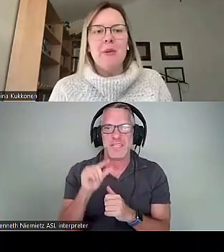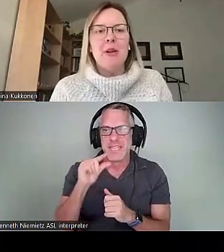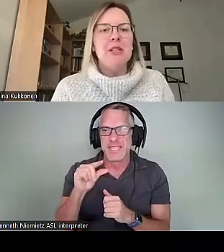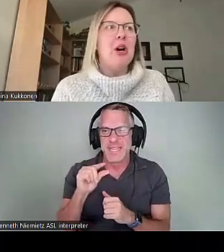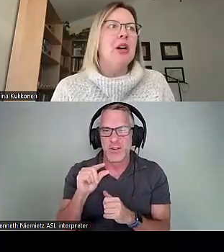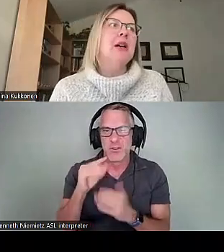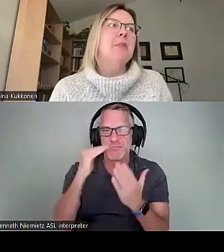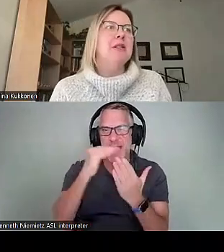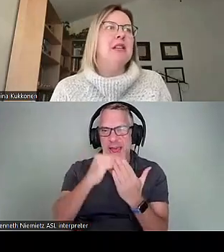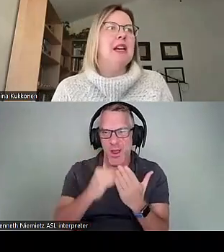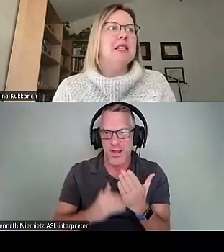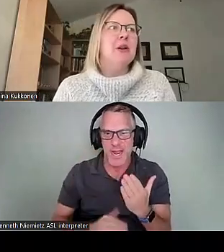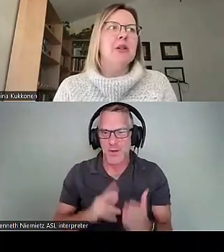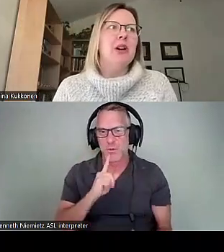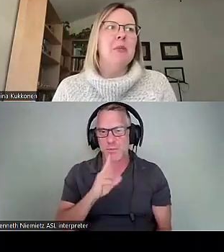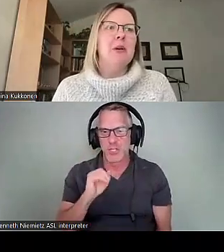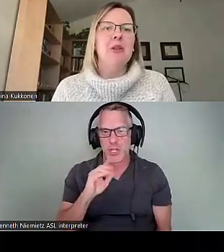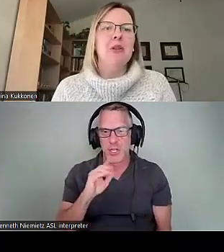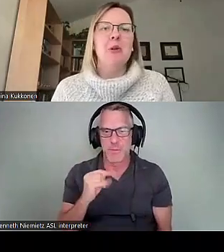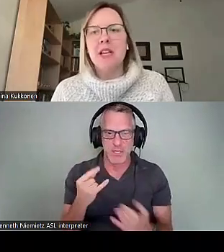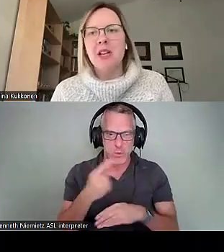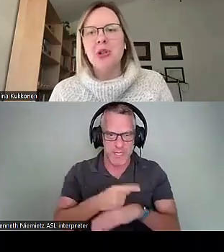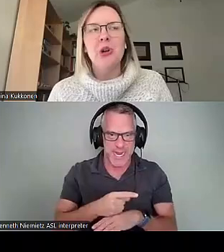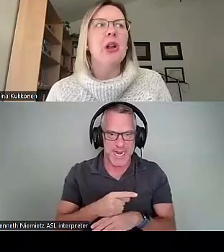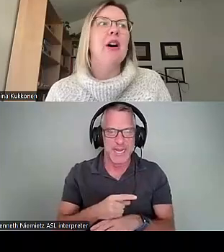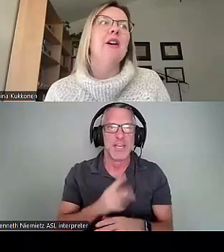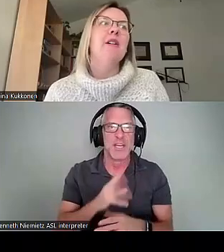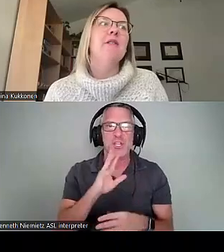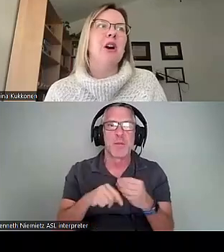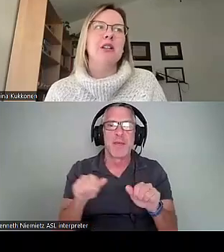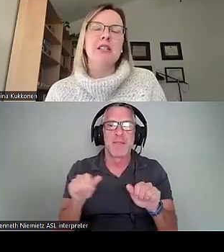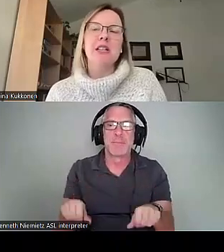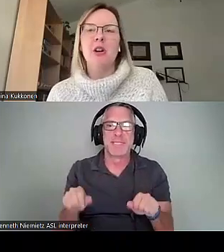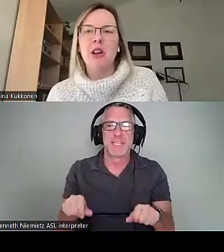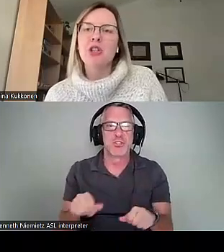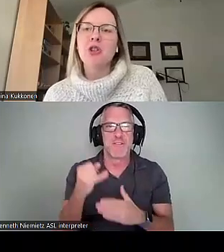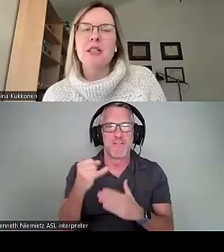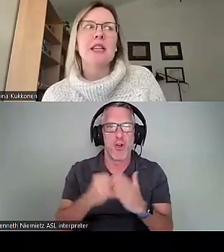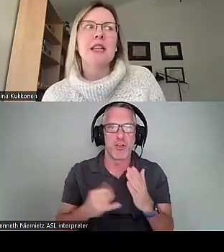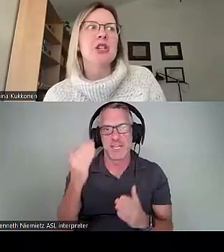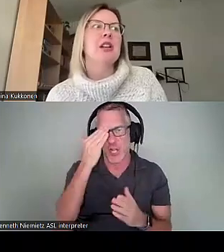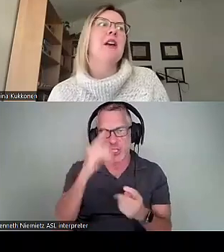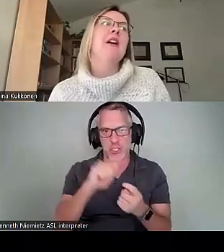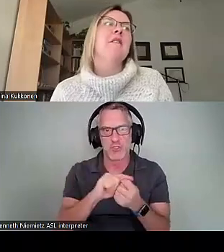going to be talking about today. I'll talk about the potential of arts and knowledge translation,